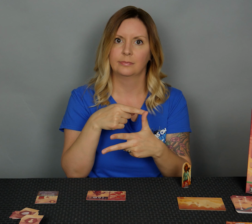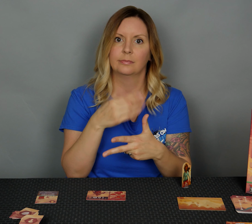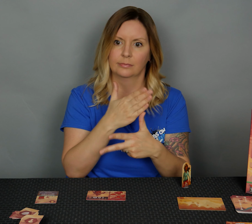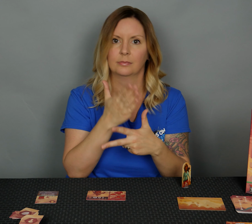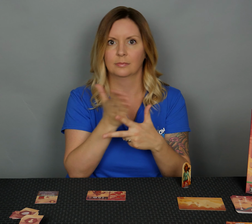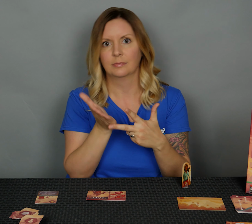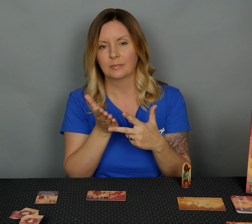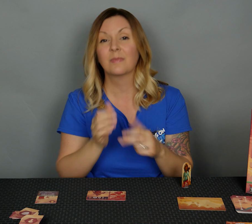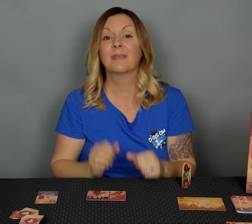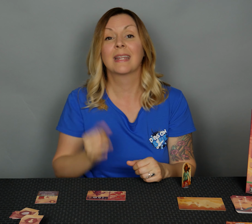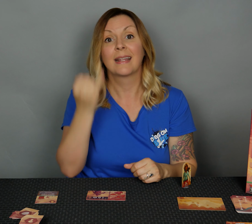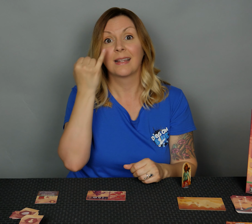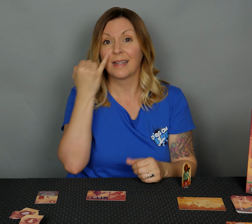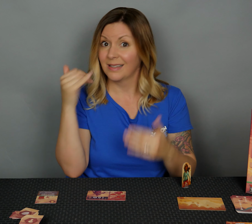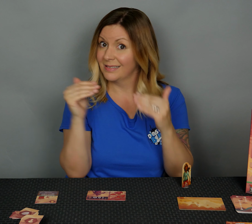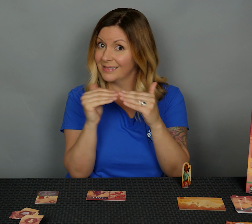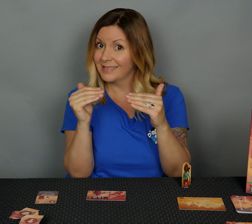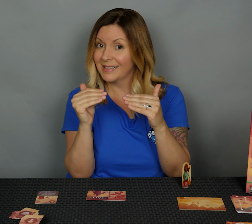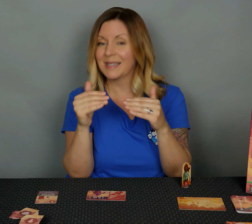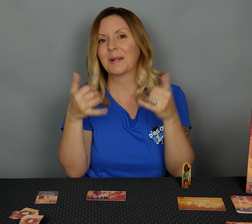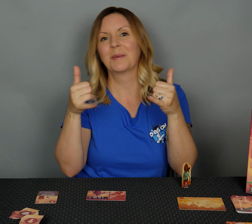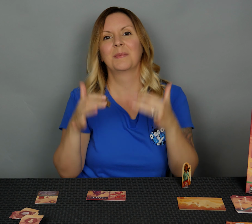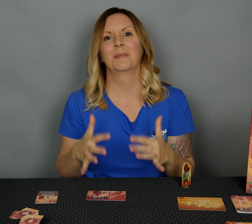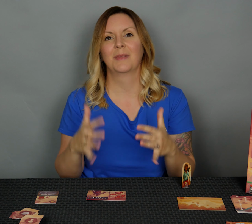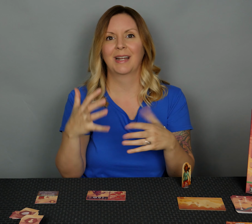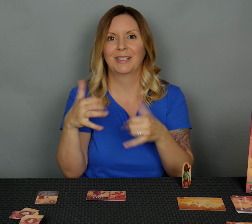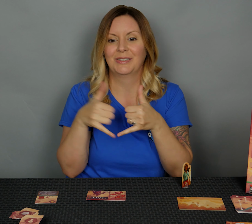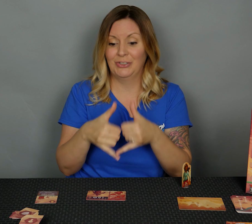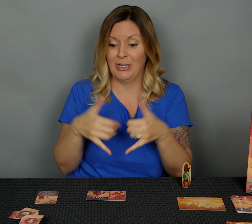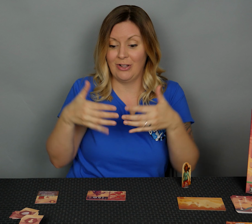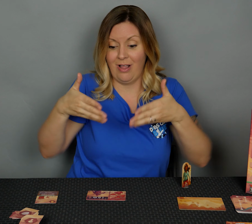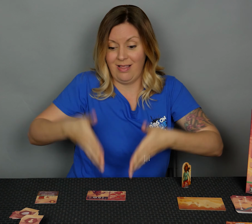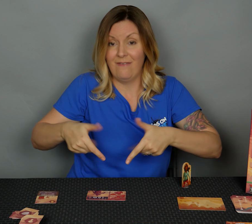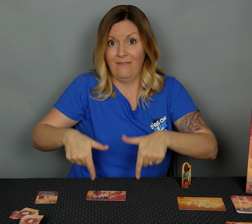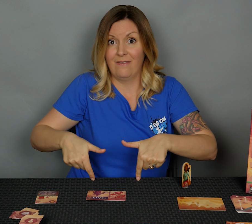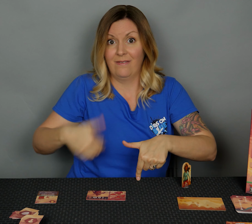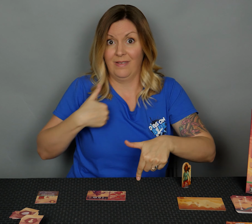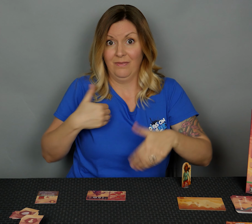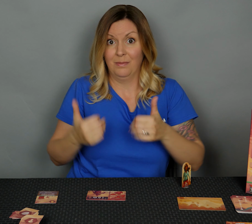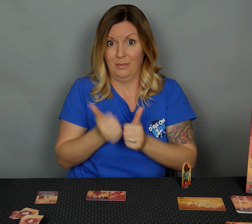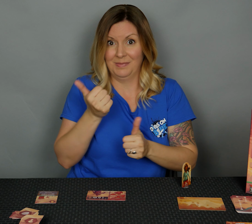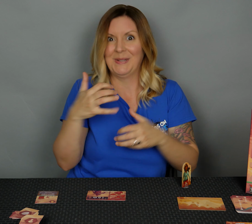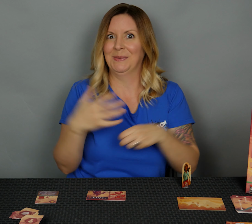If there’s a tie, the tied player with the most remaining treasure wins.